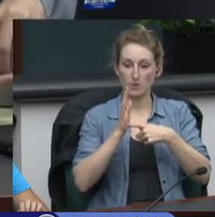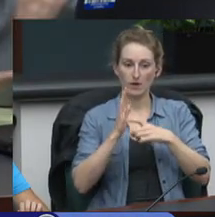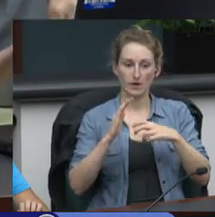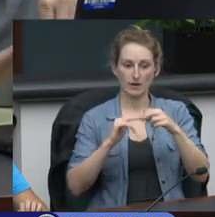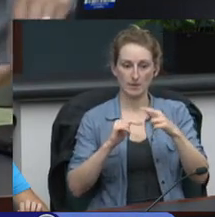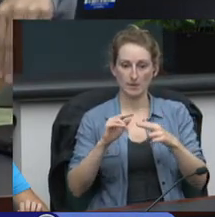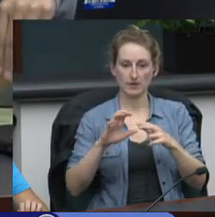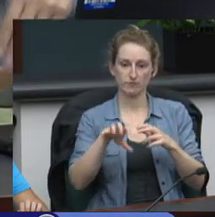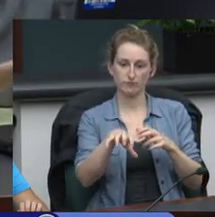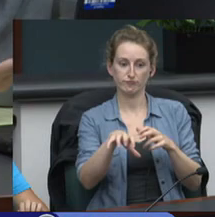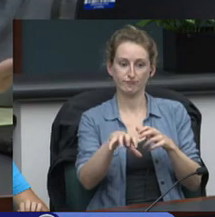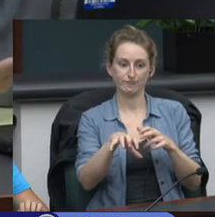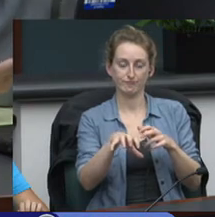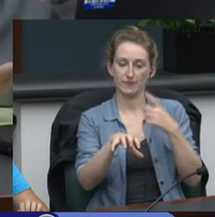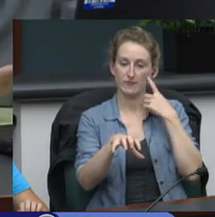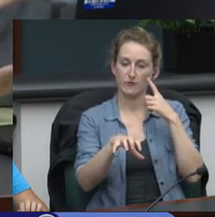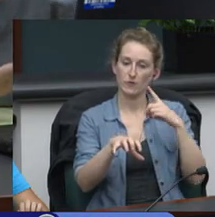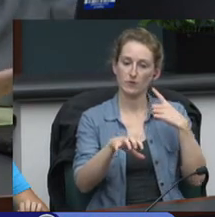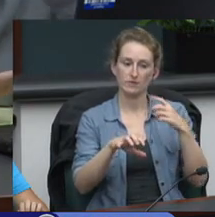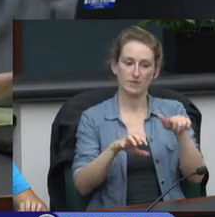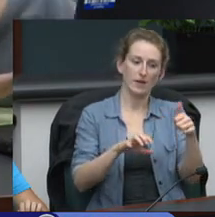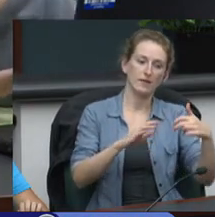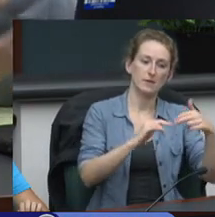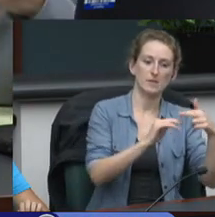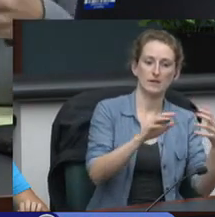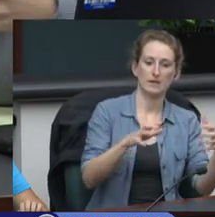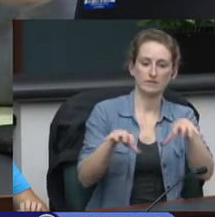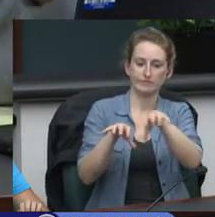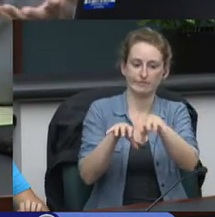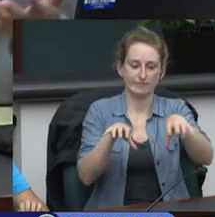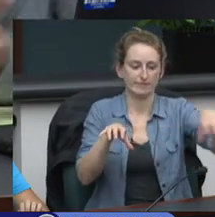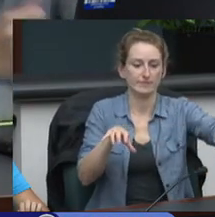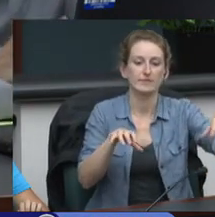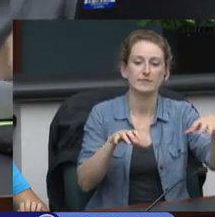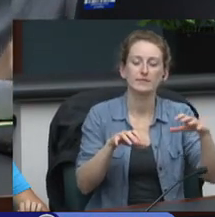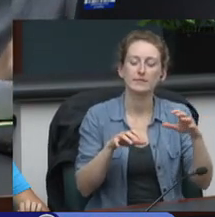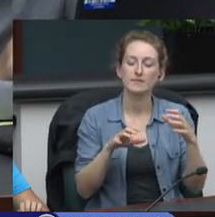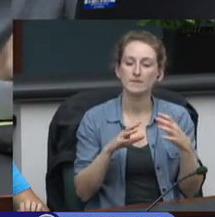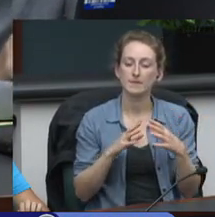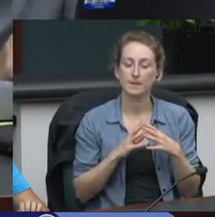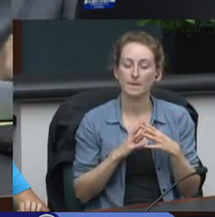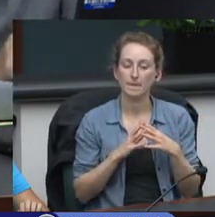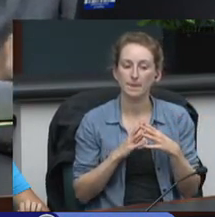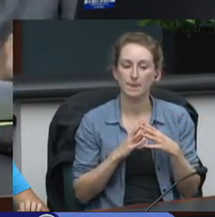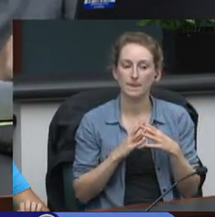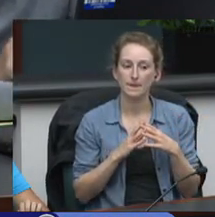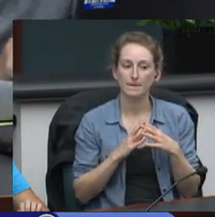outstanding and the notable that that it's that it has been used for I think